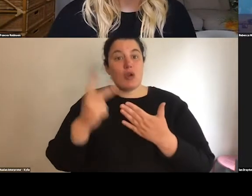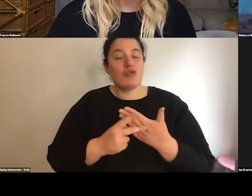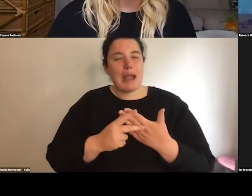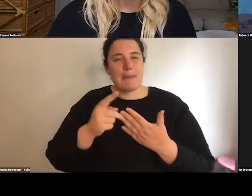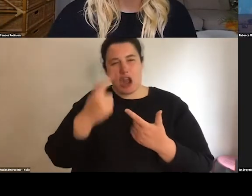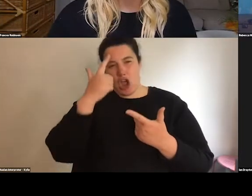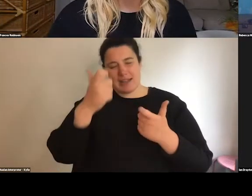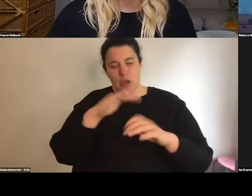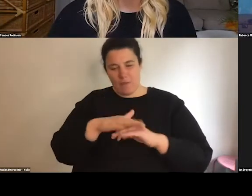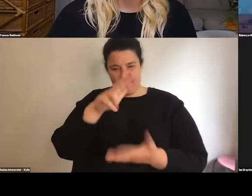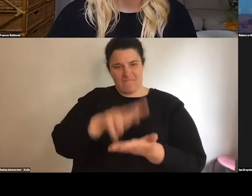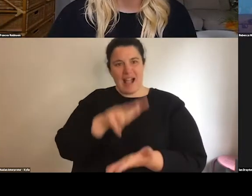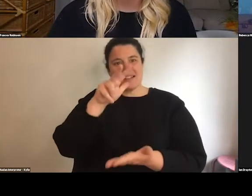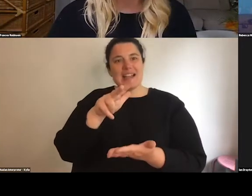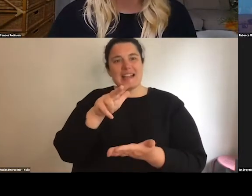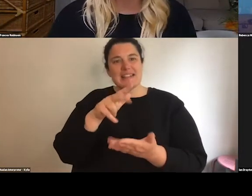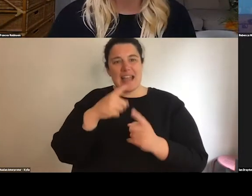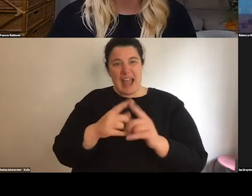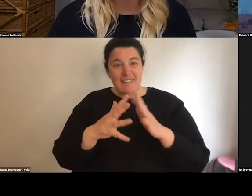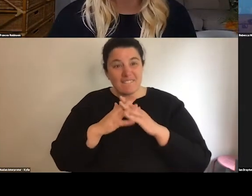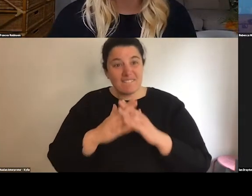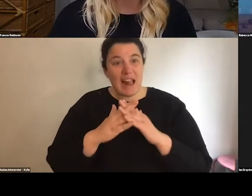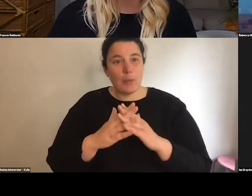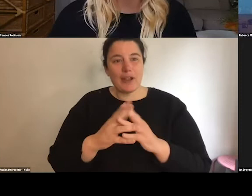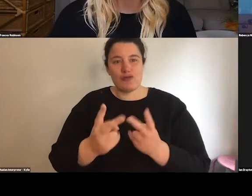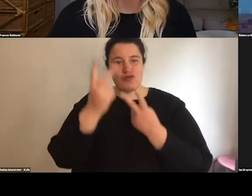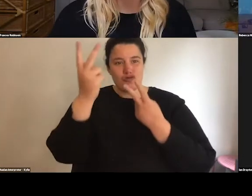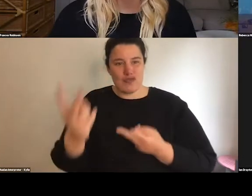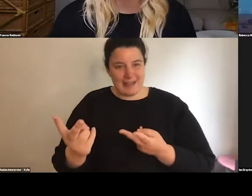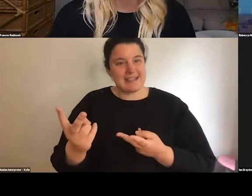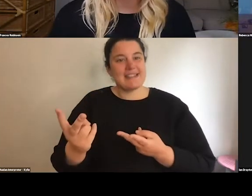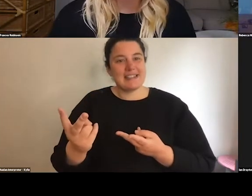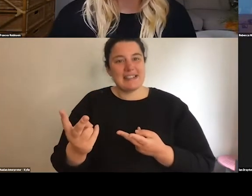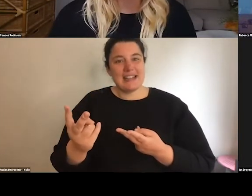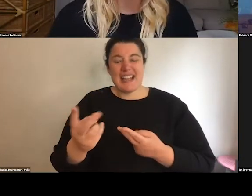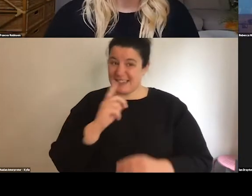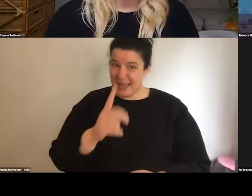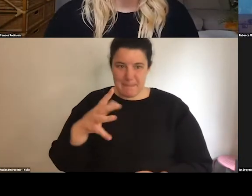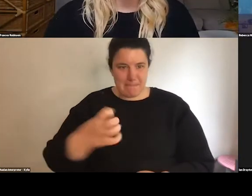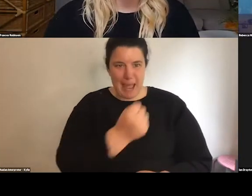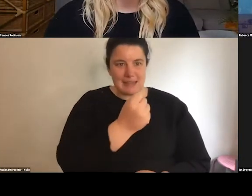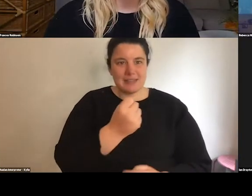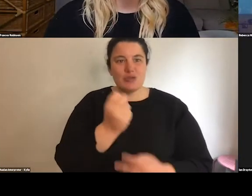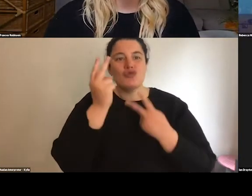is this idea of validating and valuing rest and actually demanding rest.